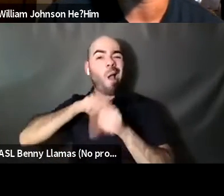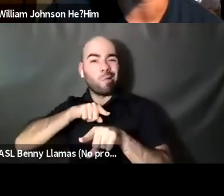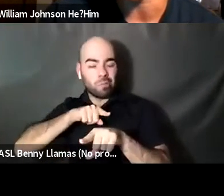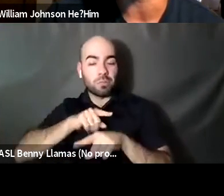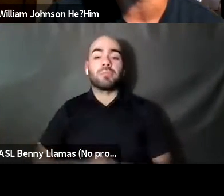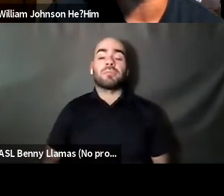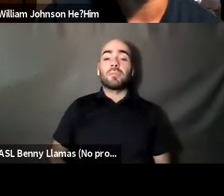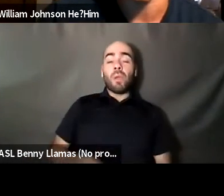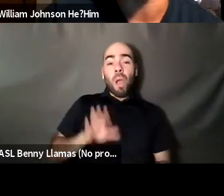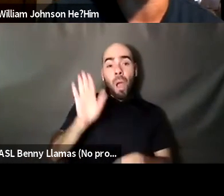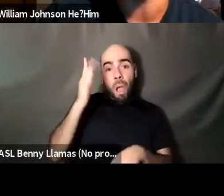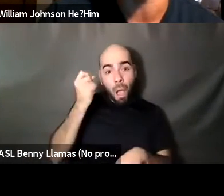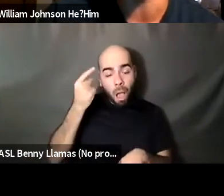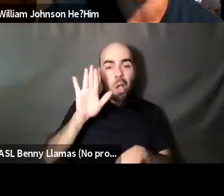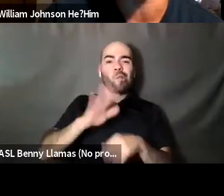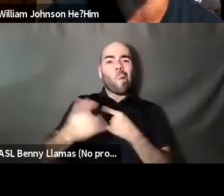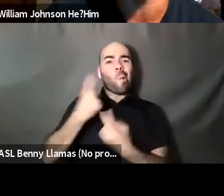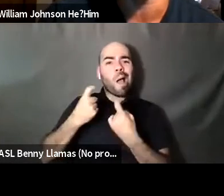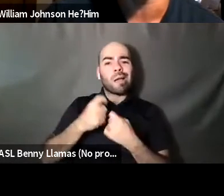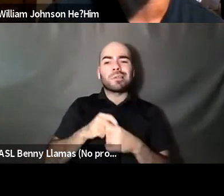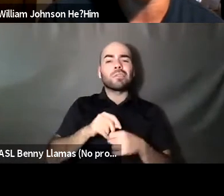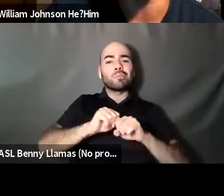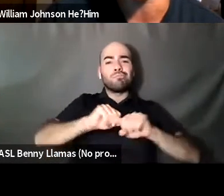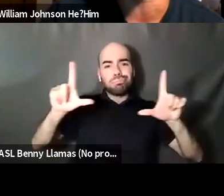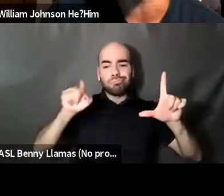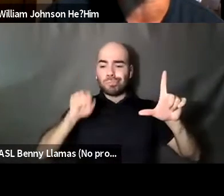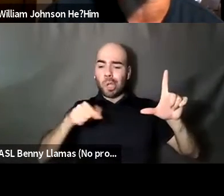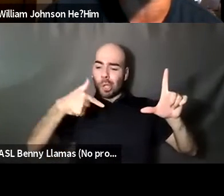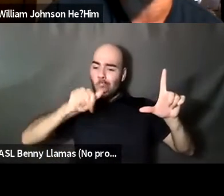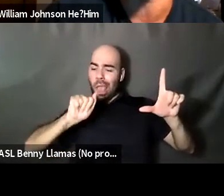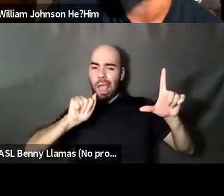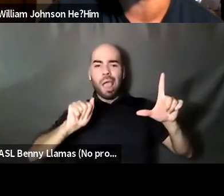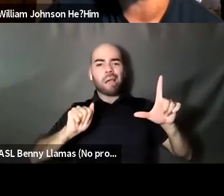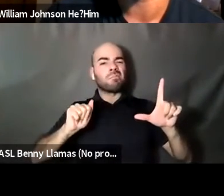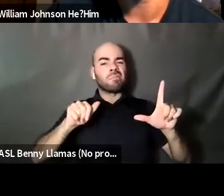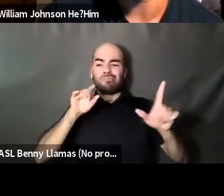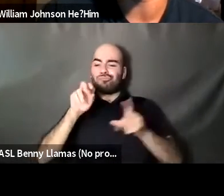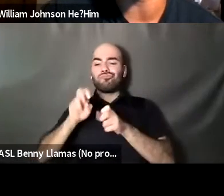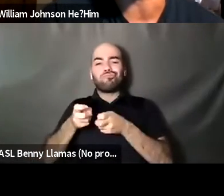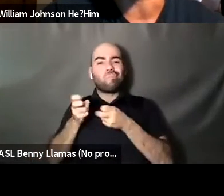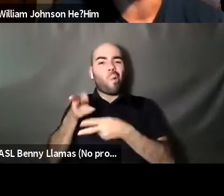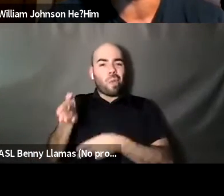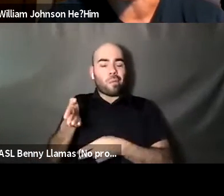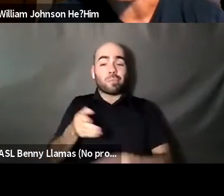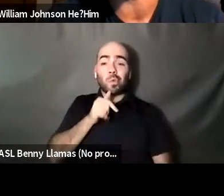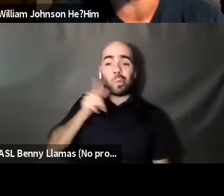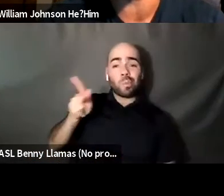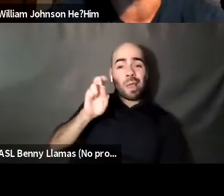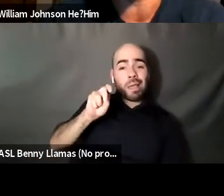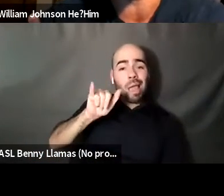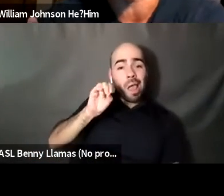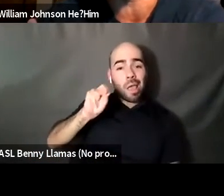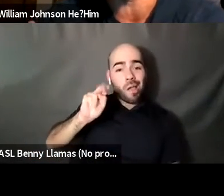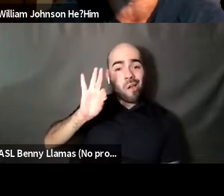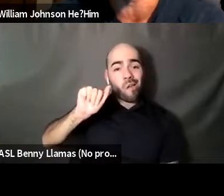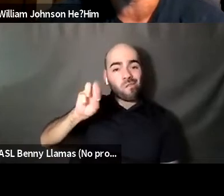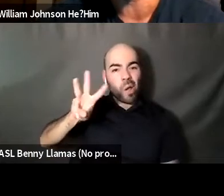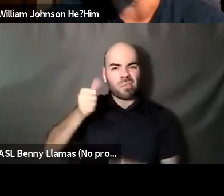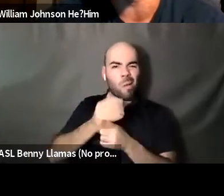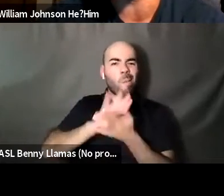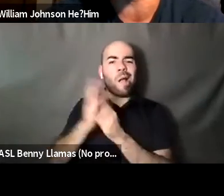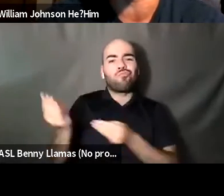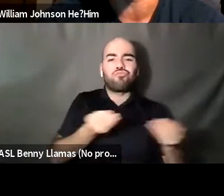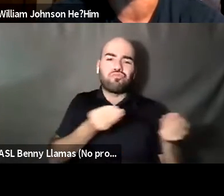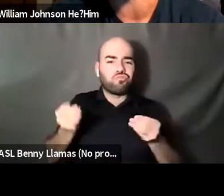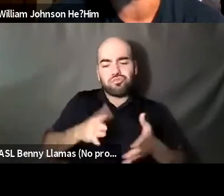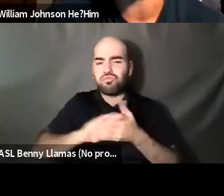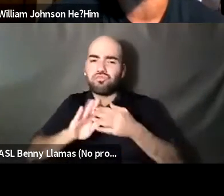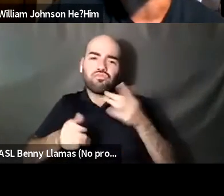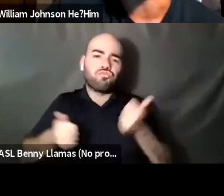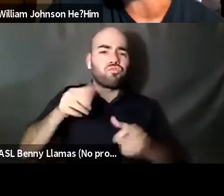William Johnson He?Him: With that, I invite tonight's moderator can fail to take center stage Cain is a writer and activist splitting this time between New York City and Cleveland, Ohio.